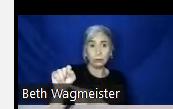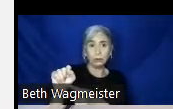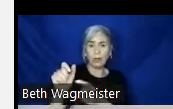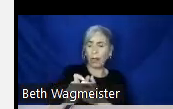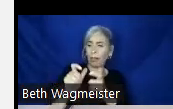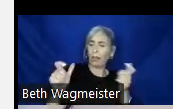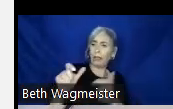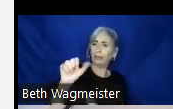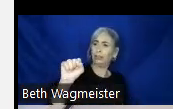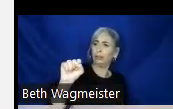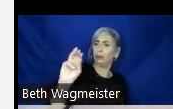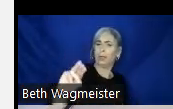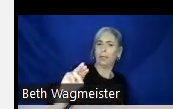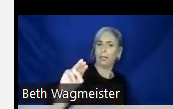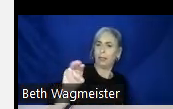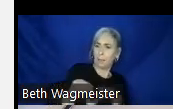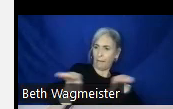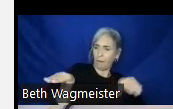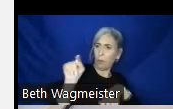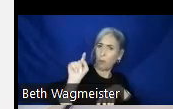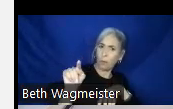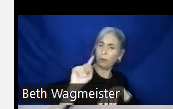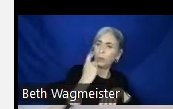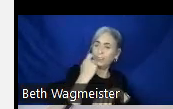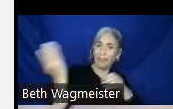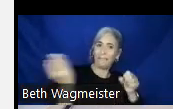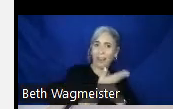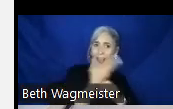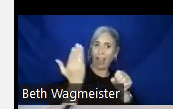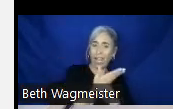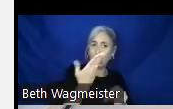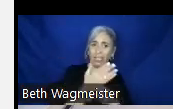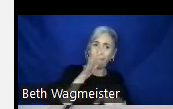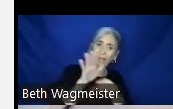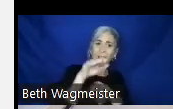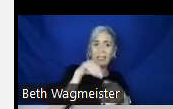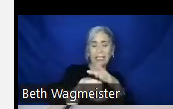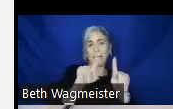media platform that recently fired their entire accessibility team, they didn't have